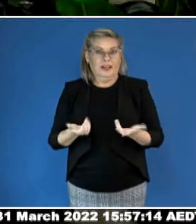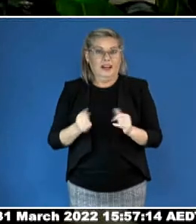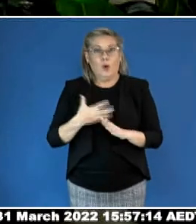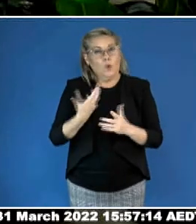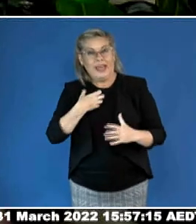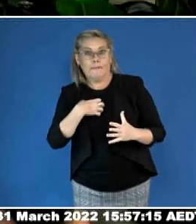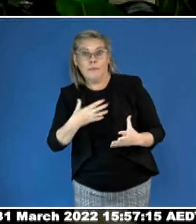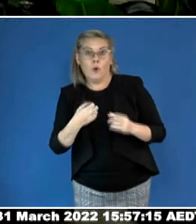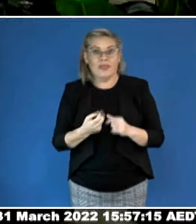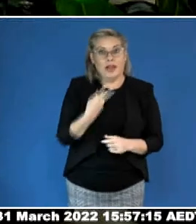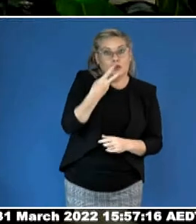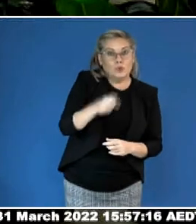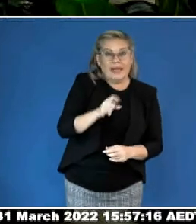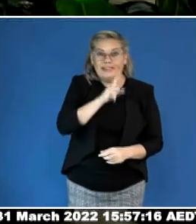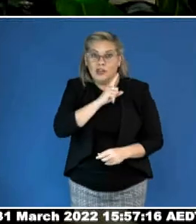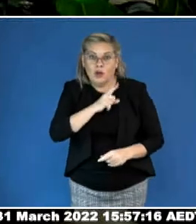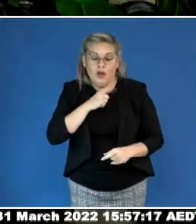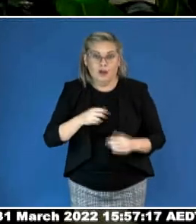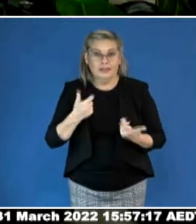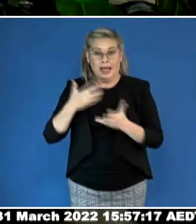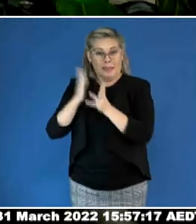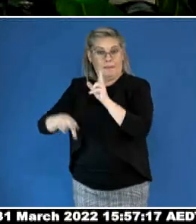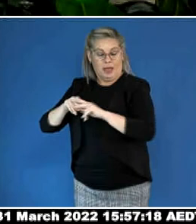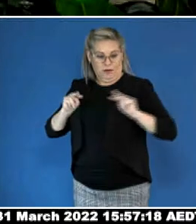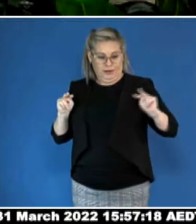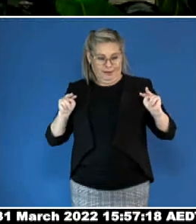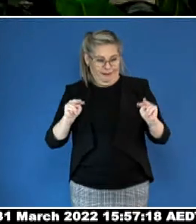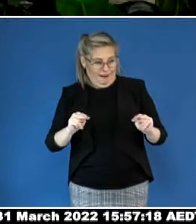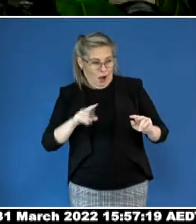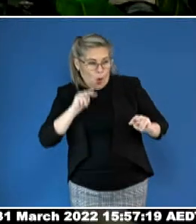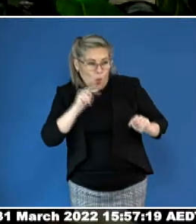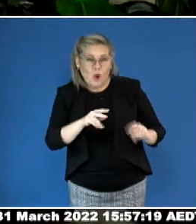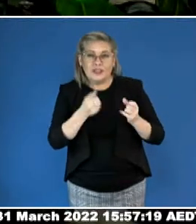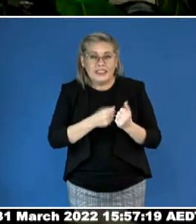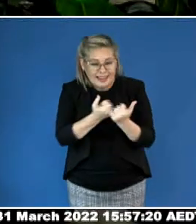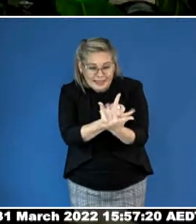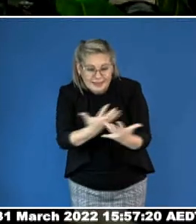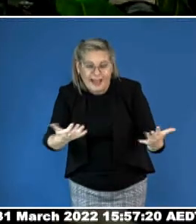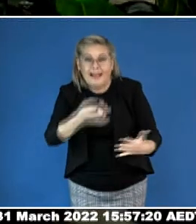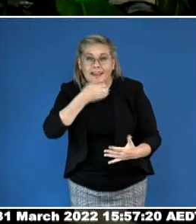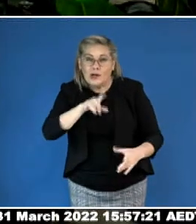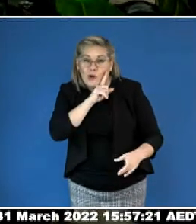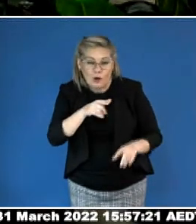T-shirts, wearing it with pride, playing and laughing together, I saw the parents have tears streaming down their face.